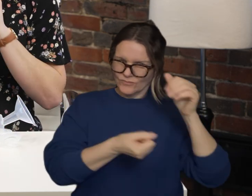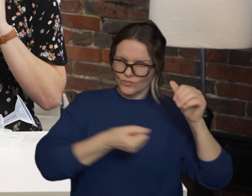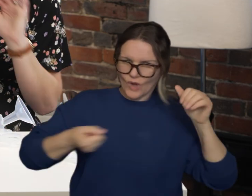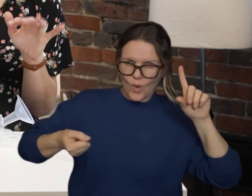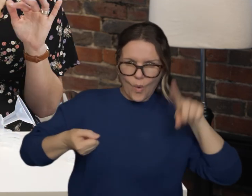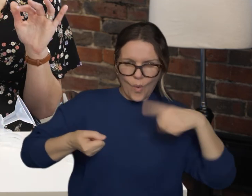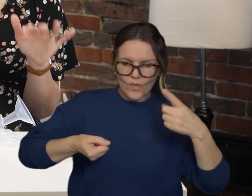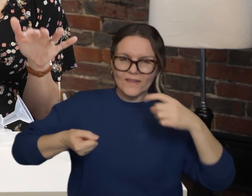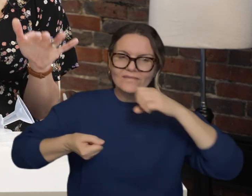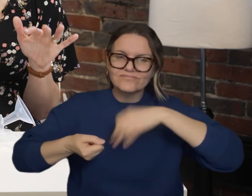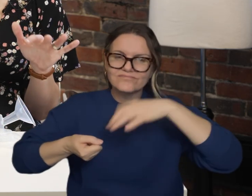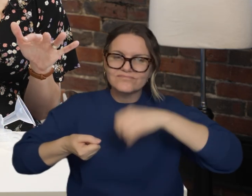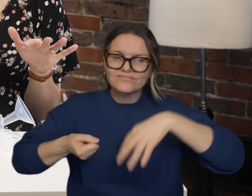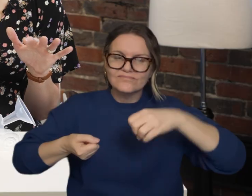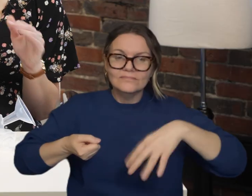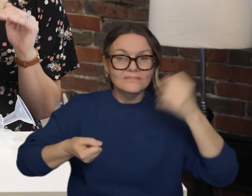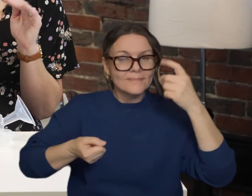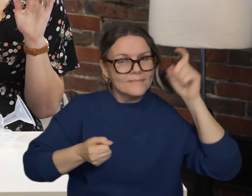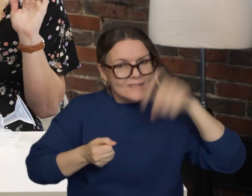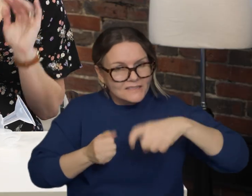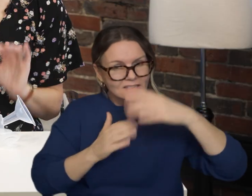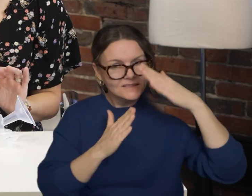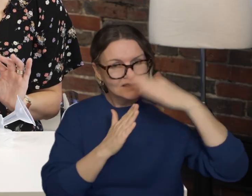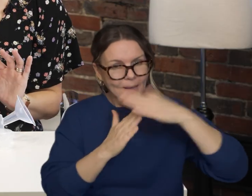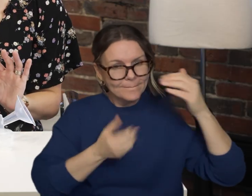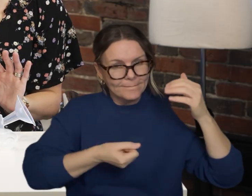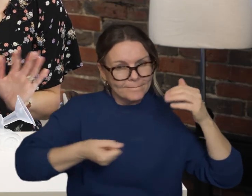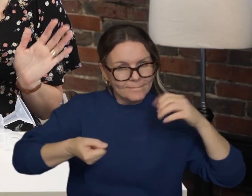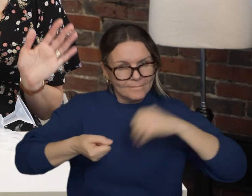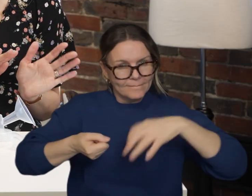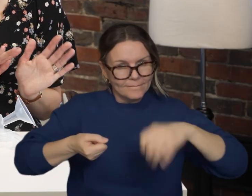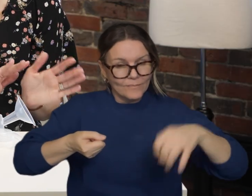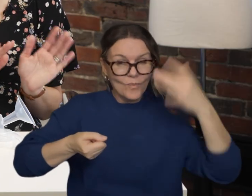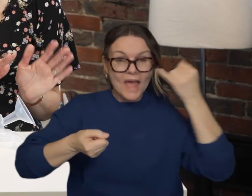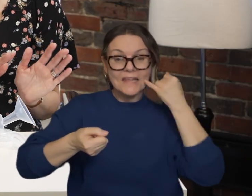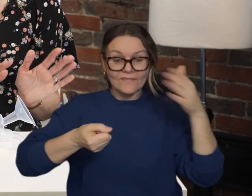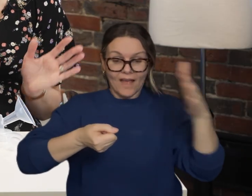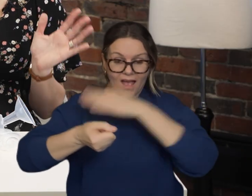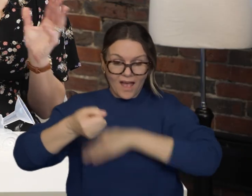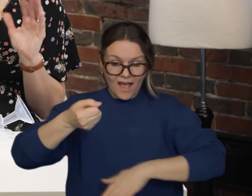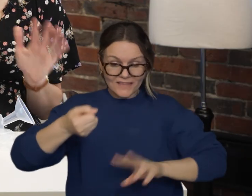they have to stay on the top rack because if they go below the top rack it can be too hot and it can